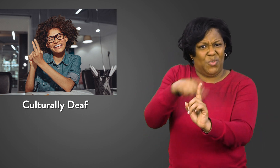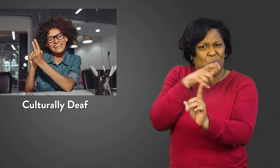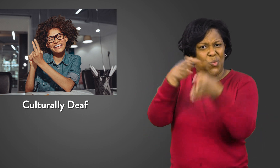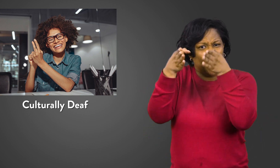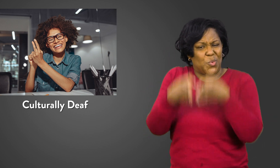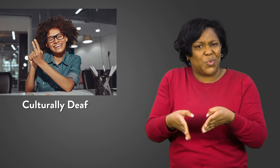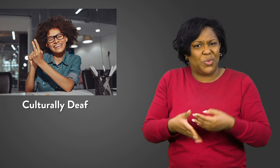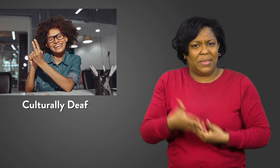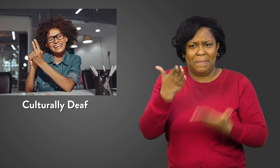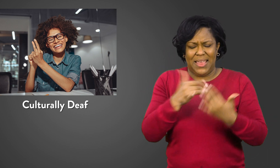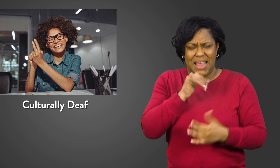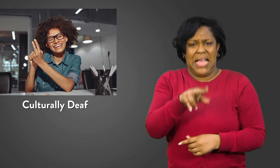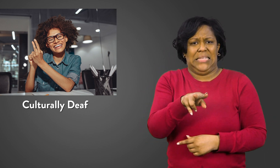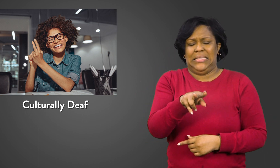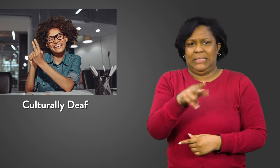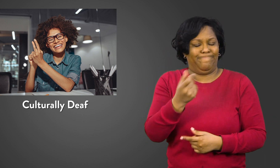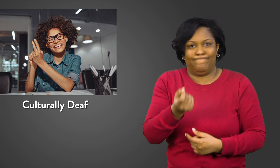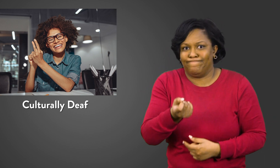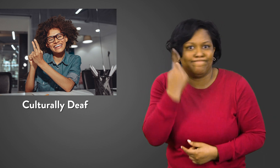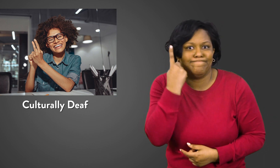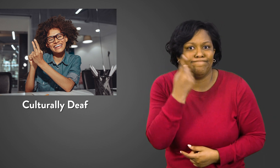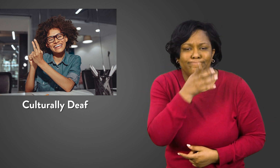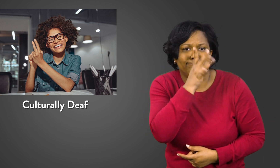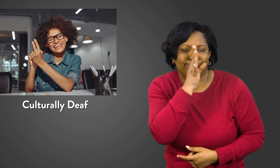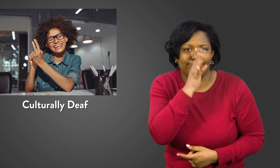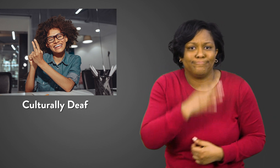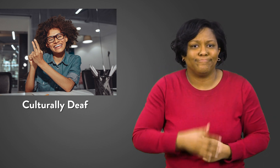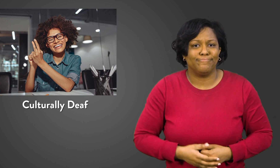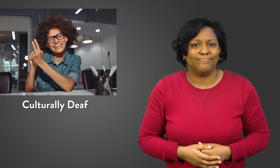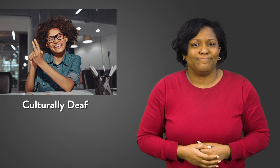may not understand them.